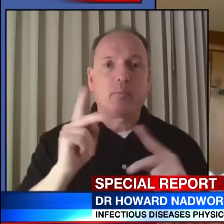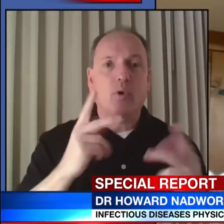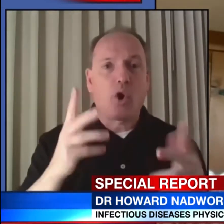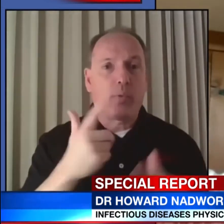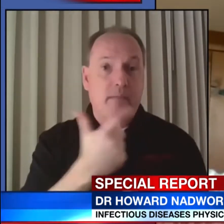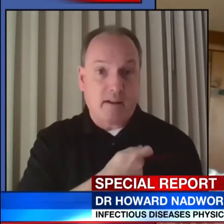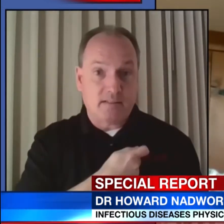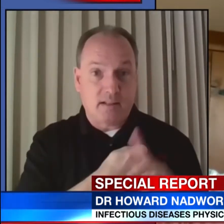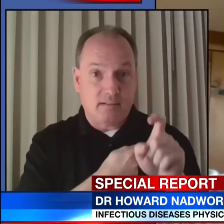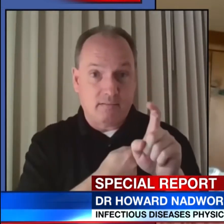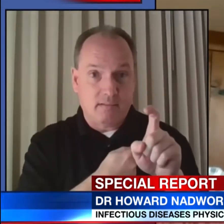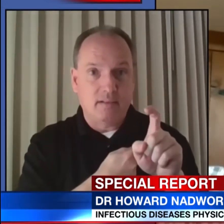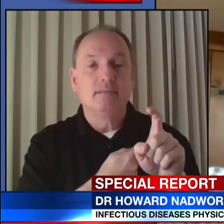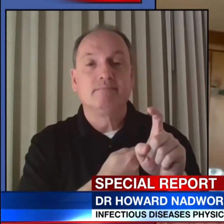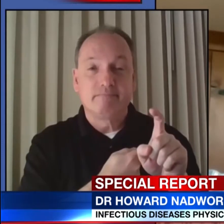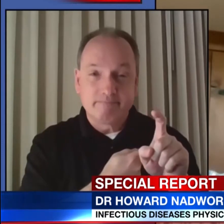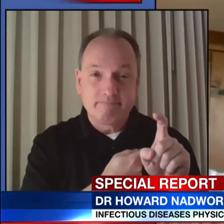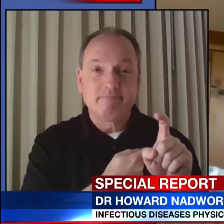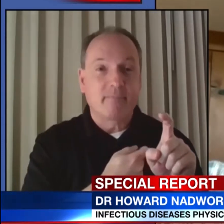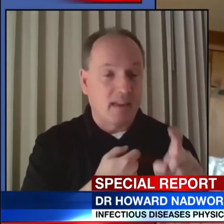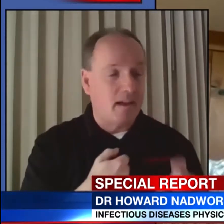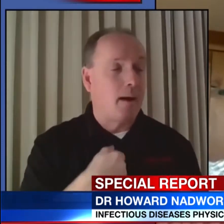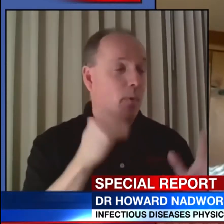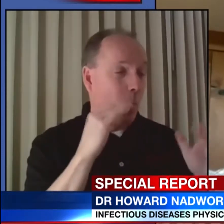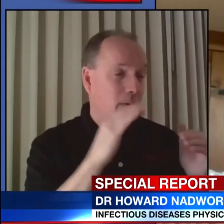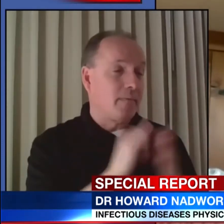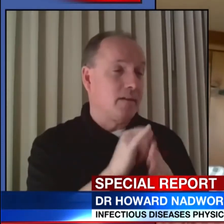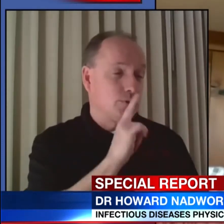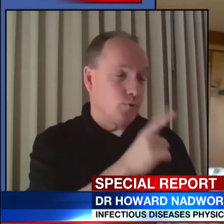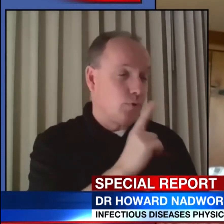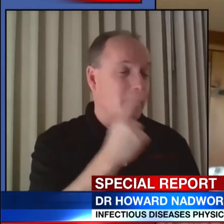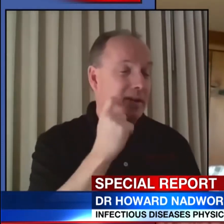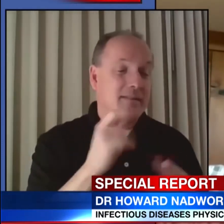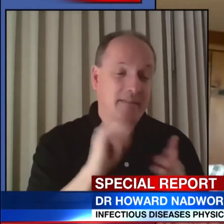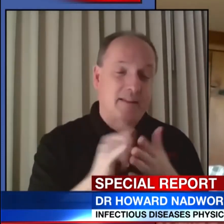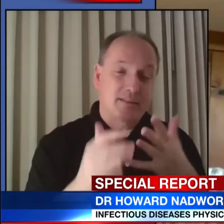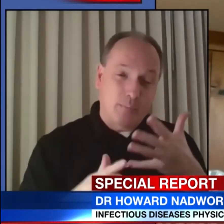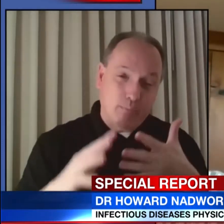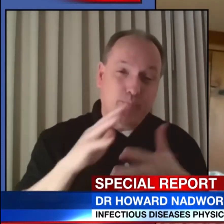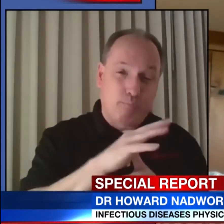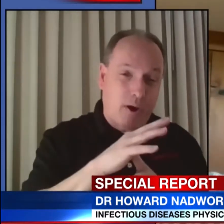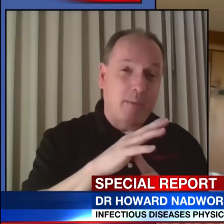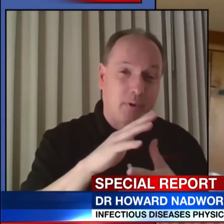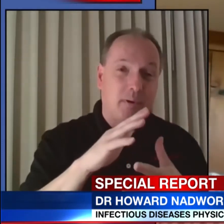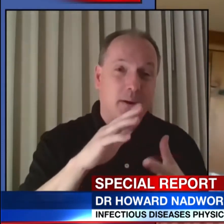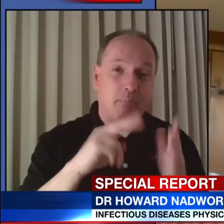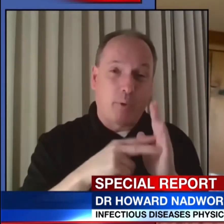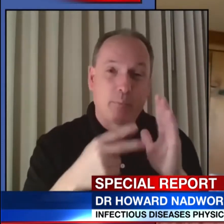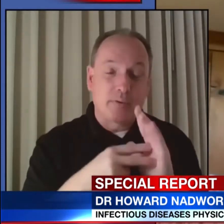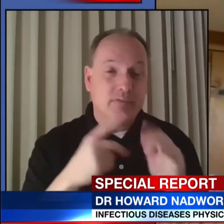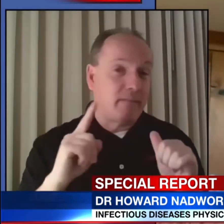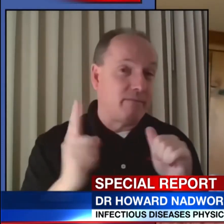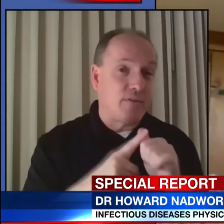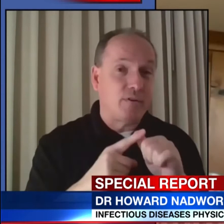OLDER PEOPLE THAT HAVE BEEN VACCINATED? I AM HOPING THAT THAT IS